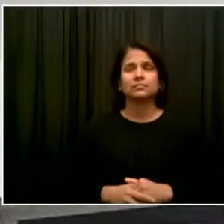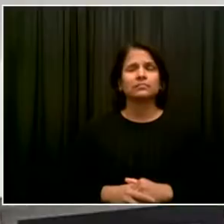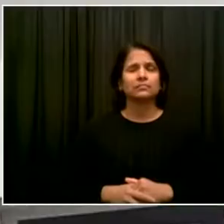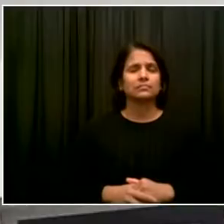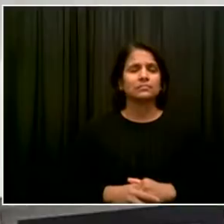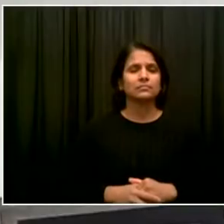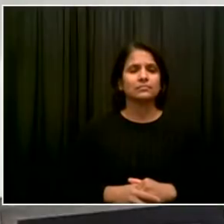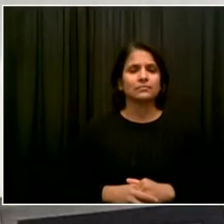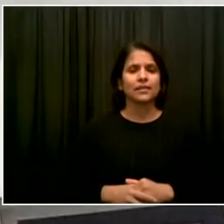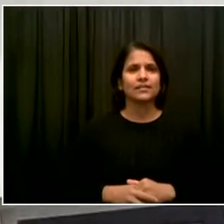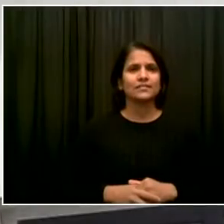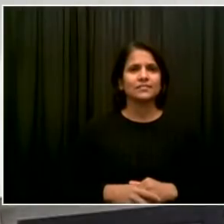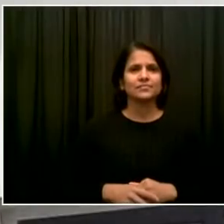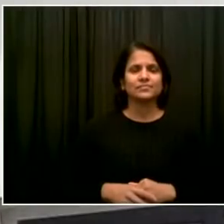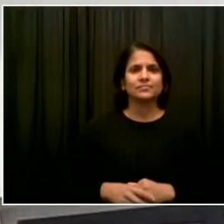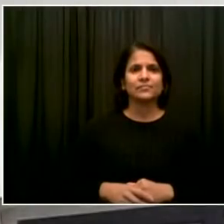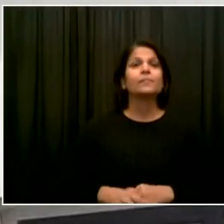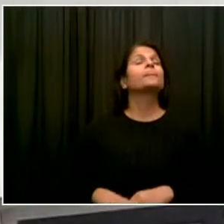HIGH LEVEL